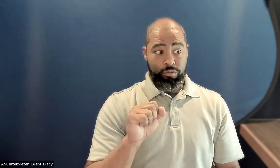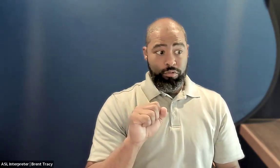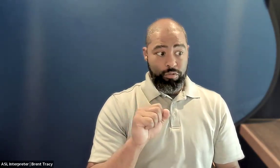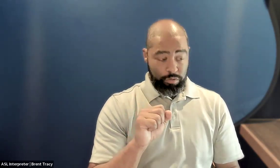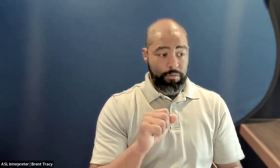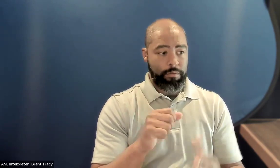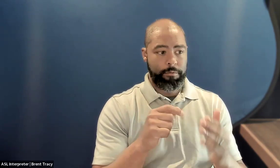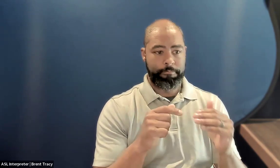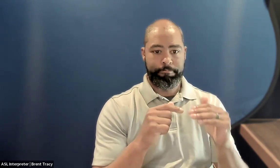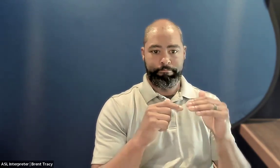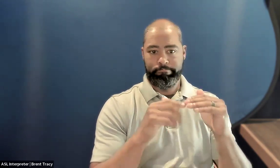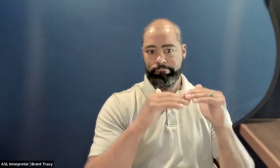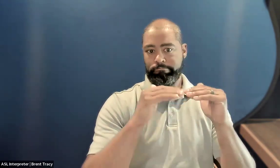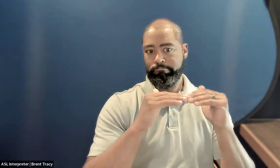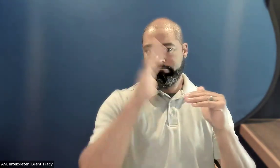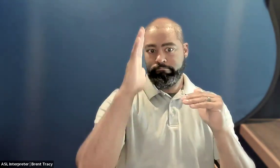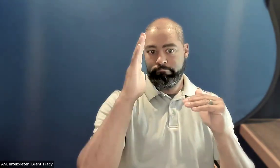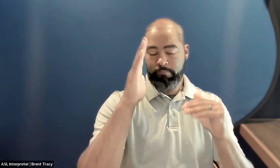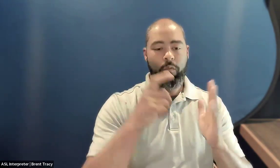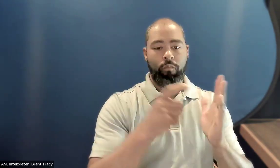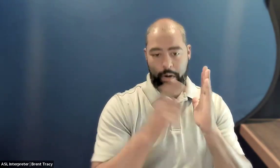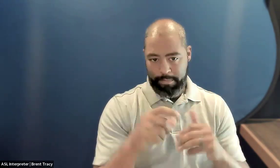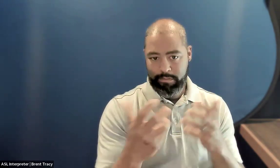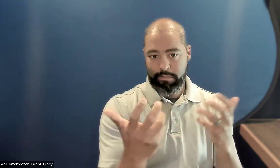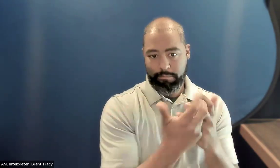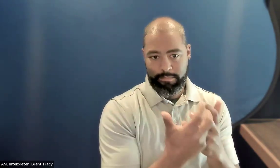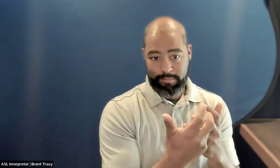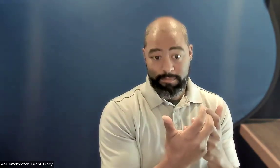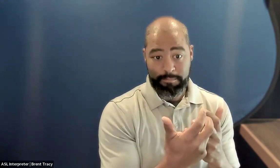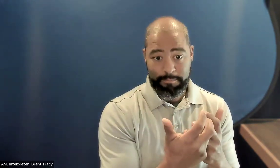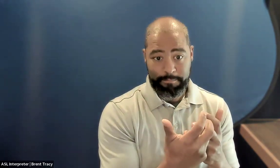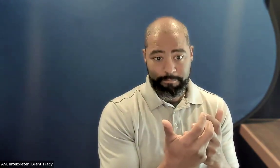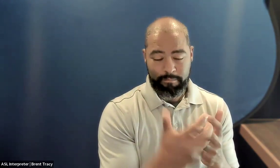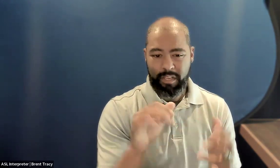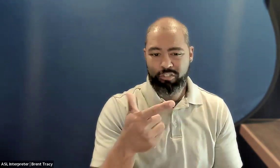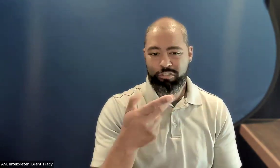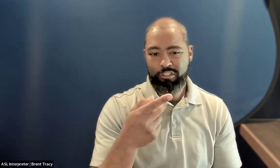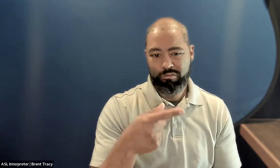So at 25 or more acres, the requirements of the GHG policy would now apply.